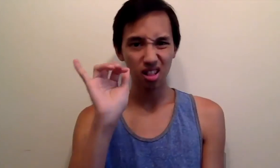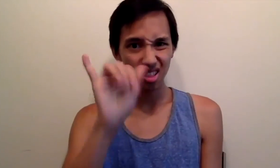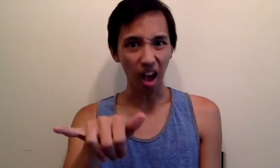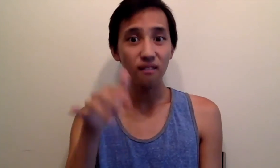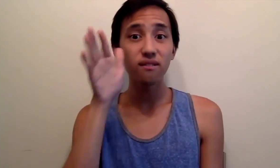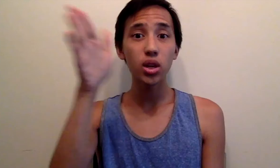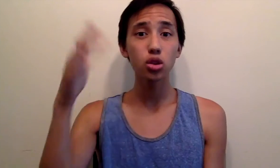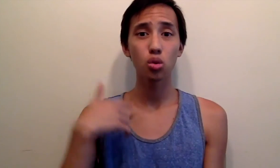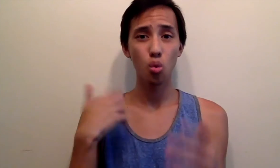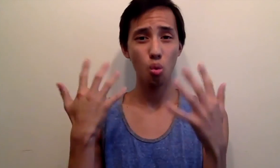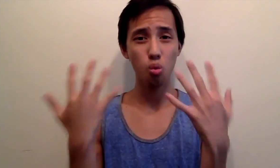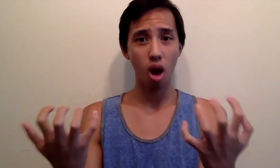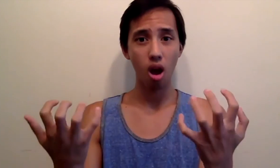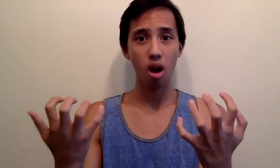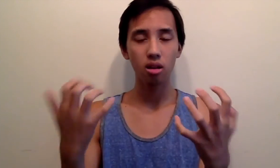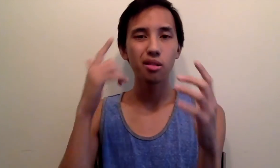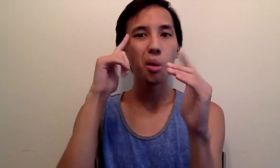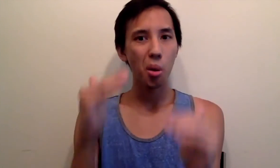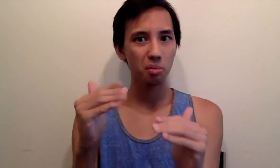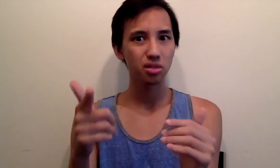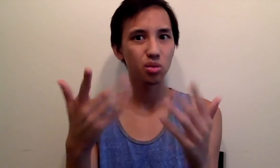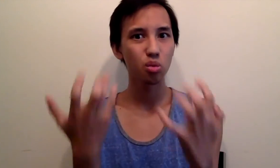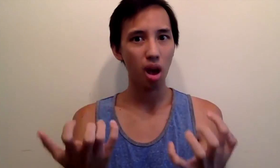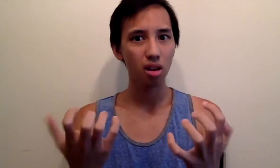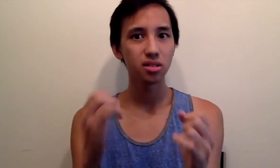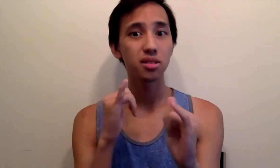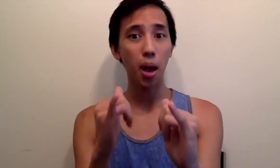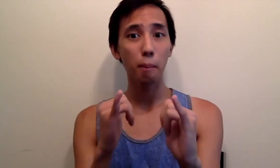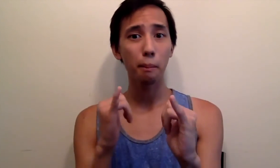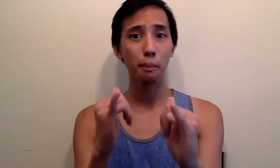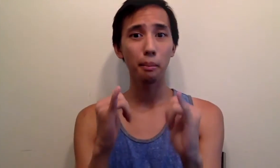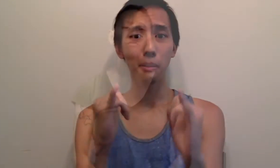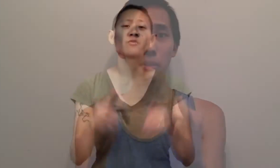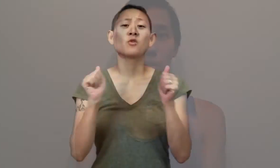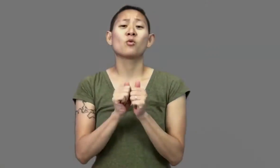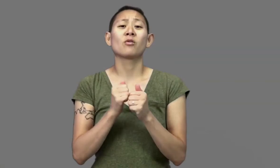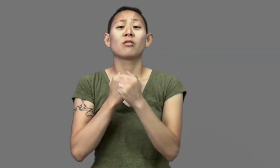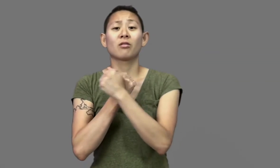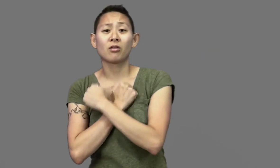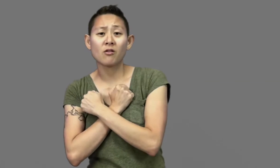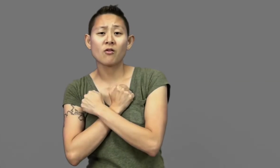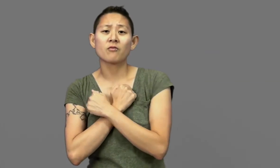This is the future that I want and one that I hope you want, too. With love